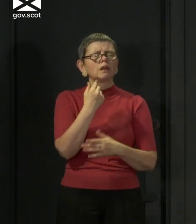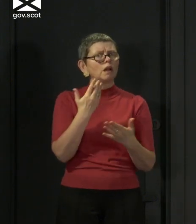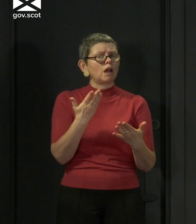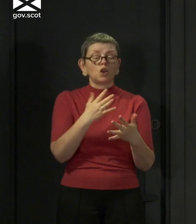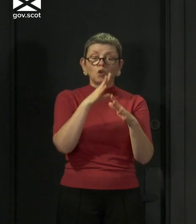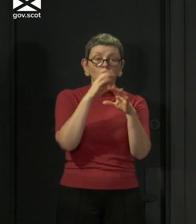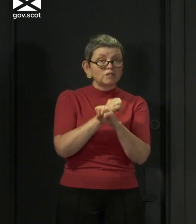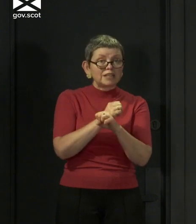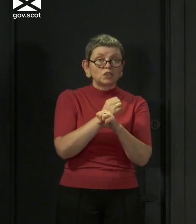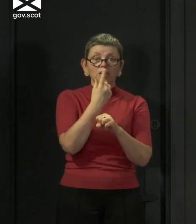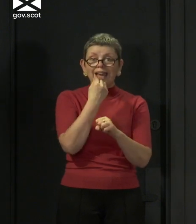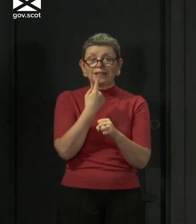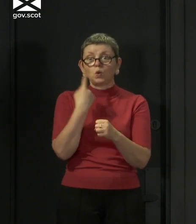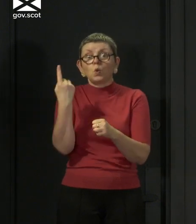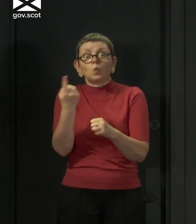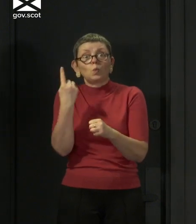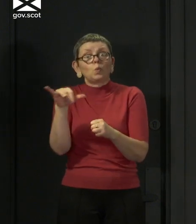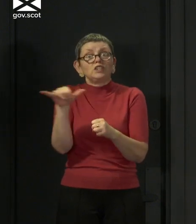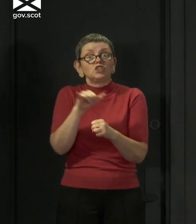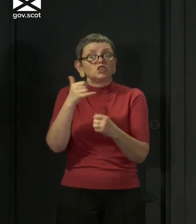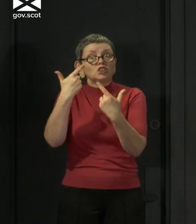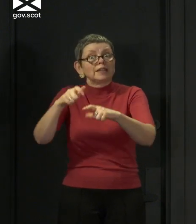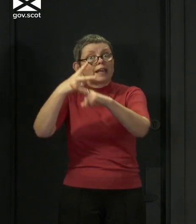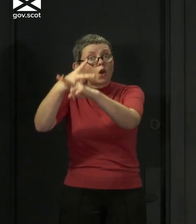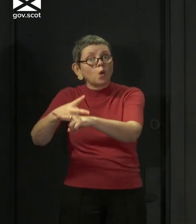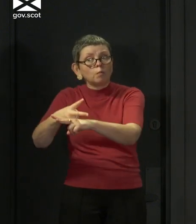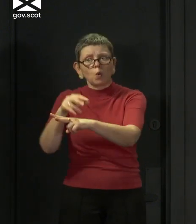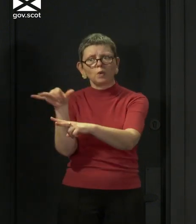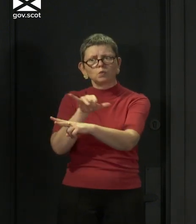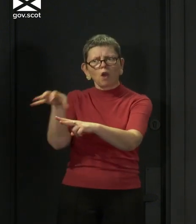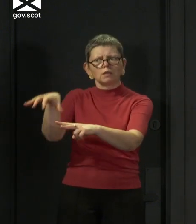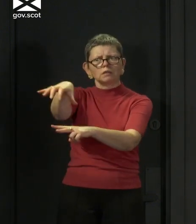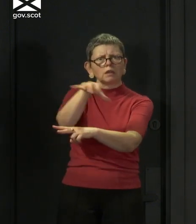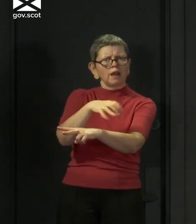the details of what care homes you are talking about, so we can immediately try to look and